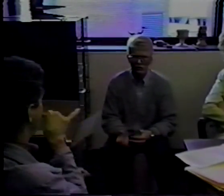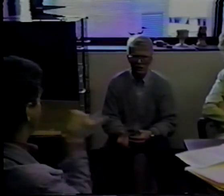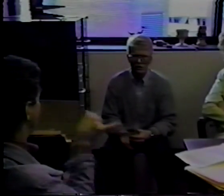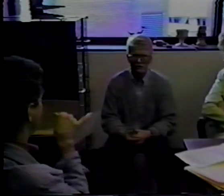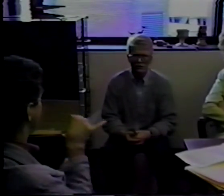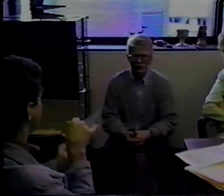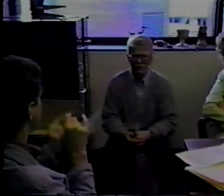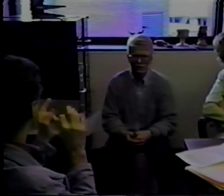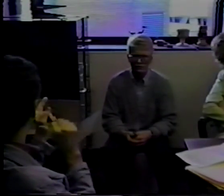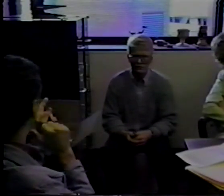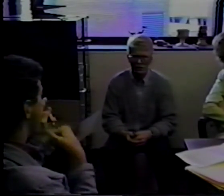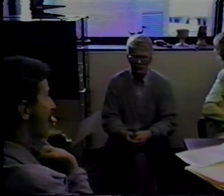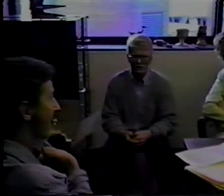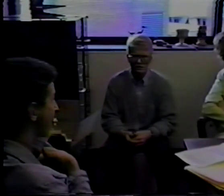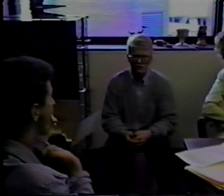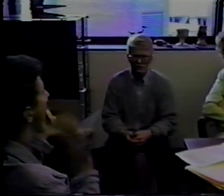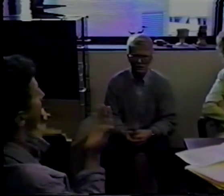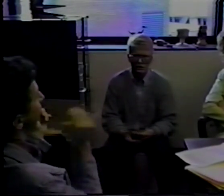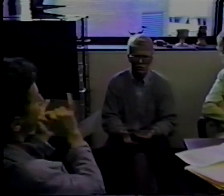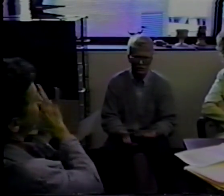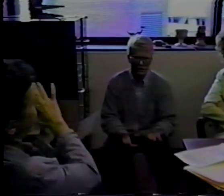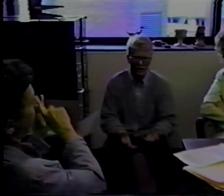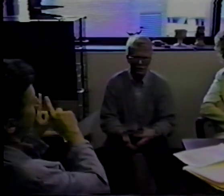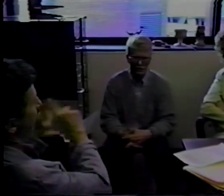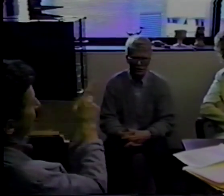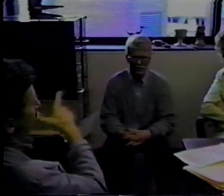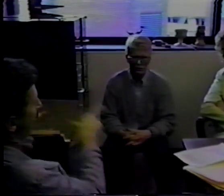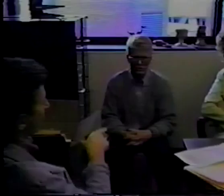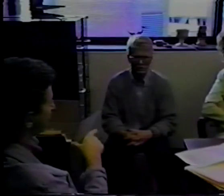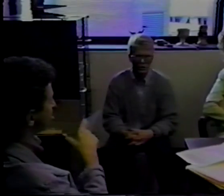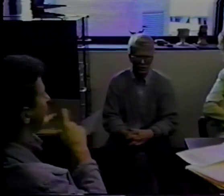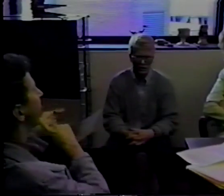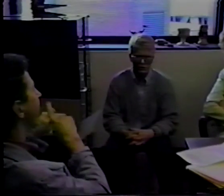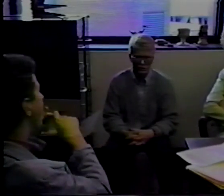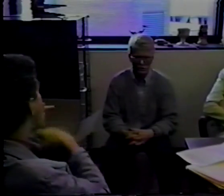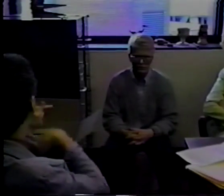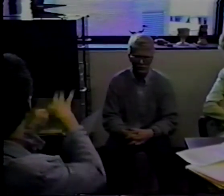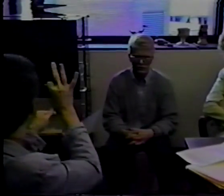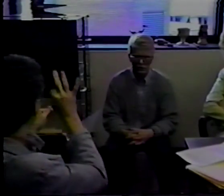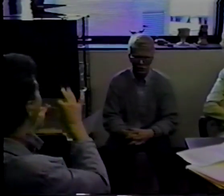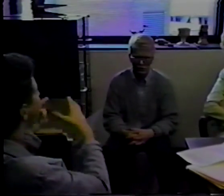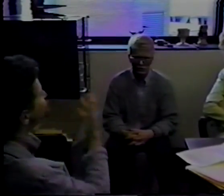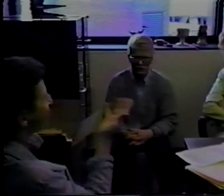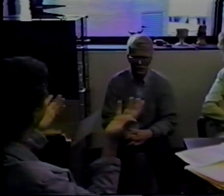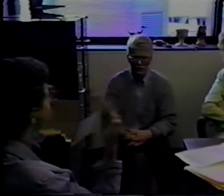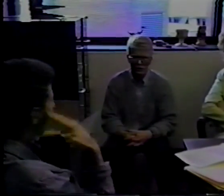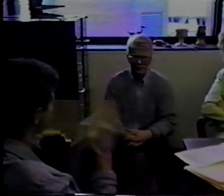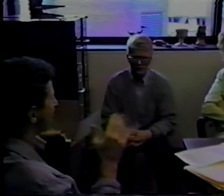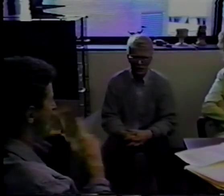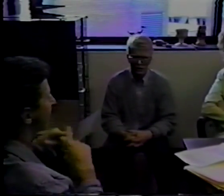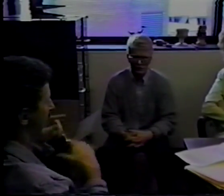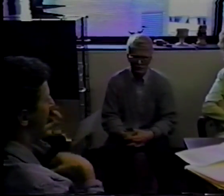to look for, um, something that's equal to that within spoken language cues. Professor: Yeah.